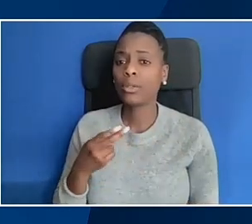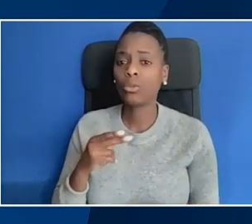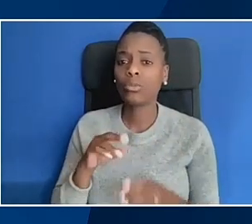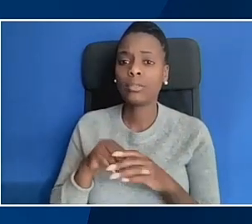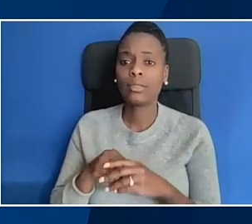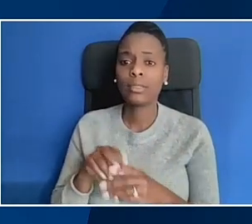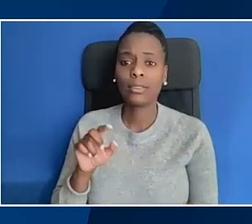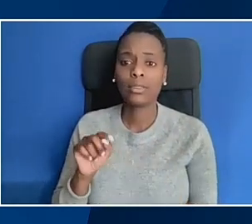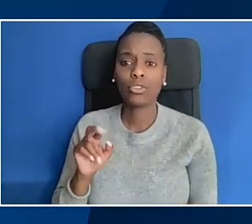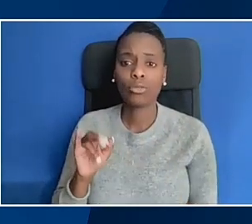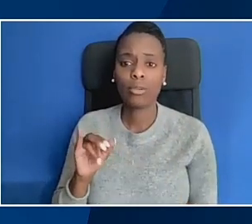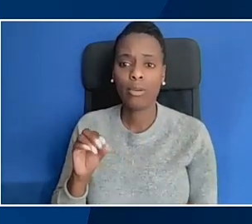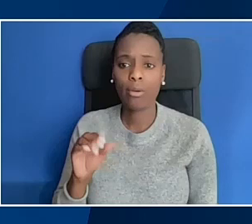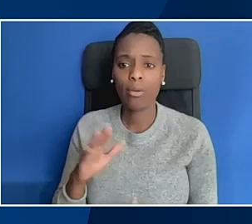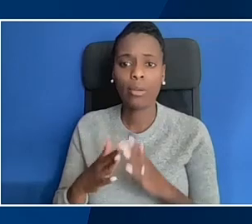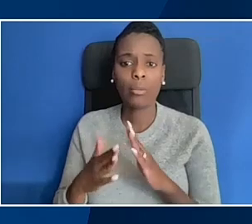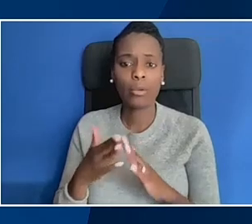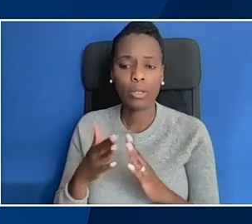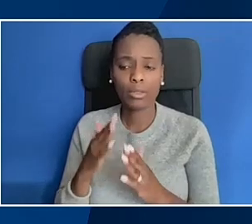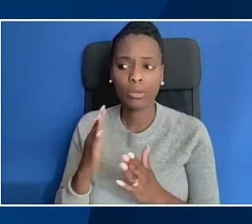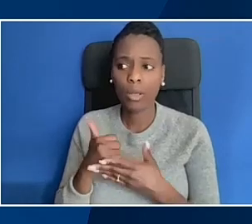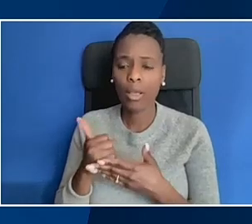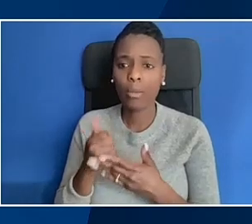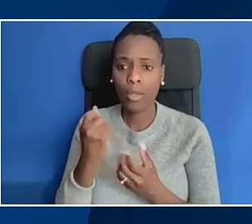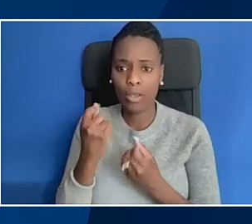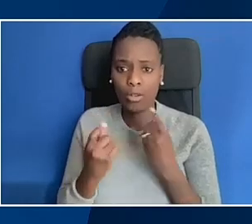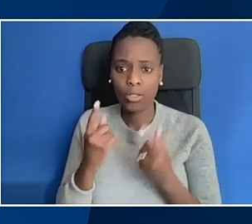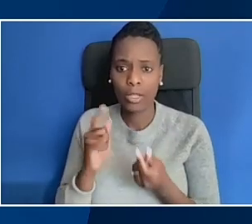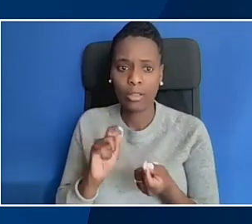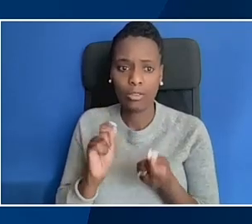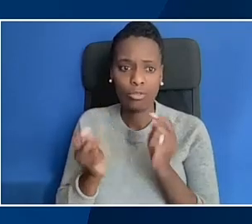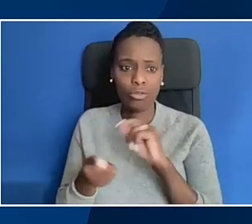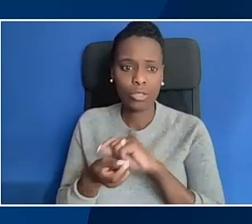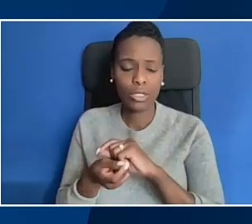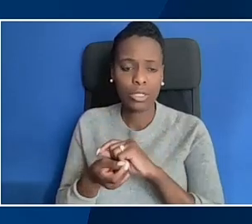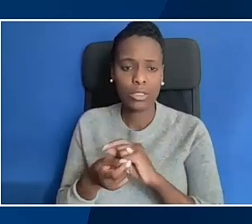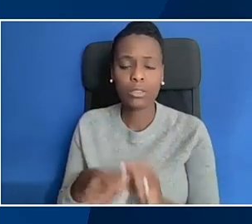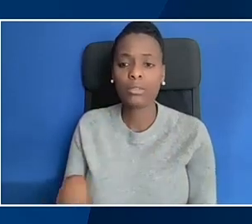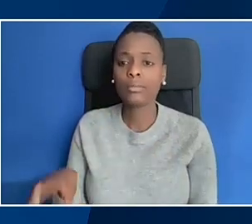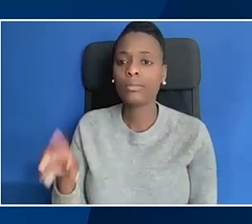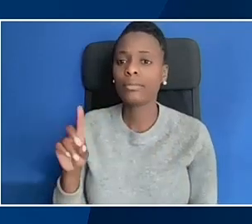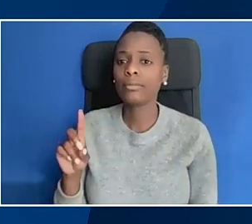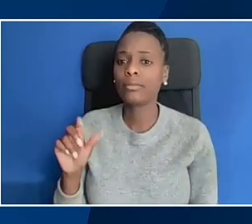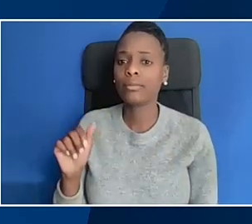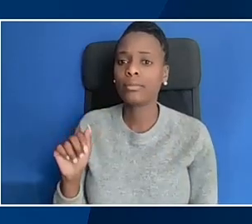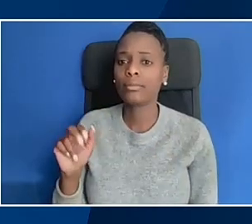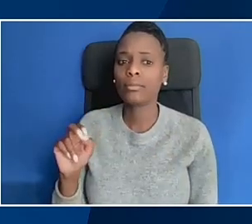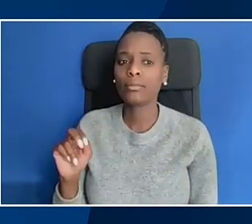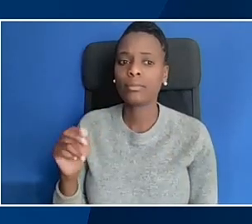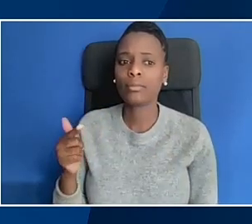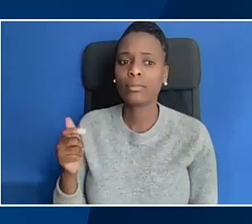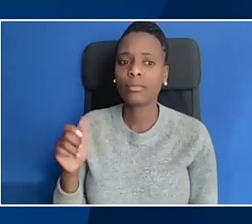changes. So- So it isn't- we understand how it's written